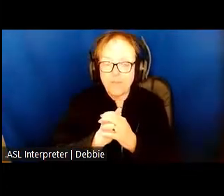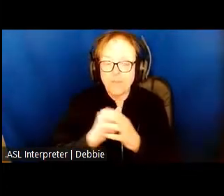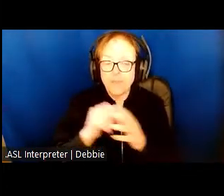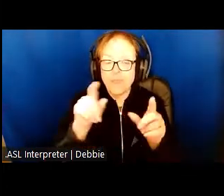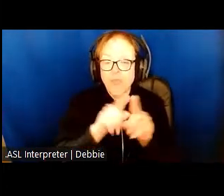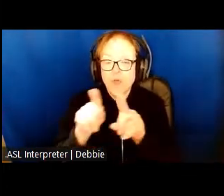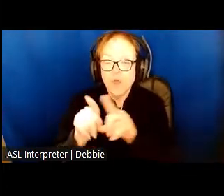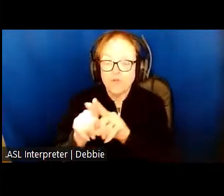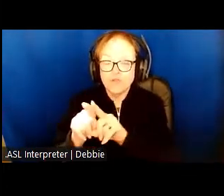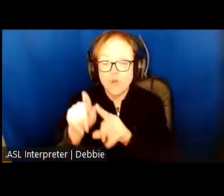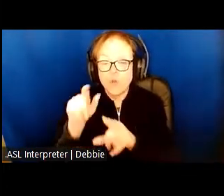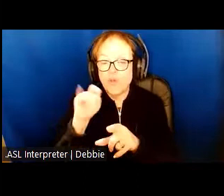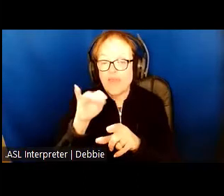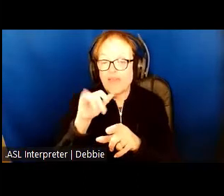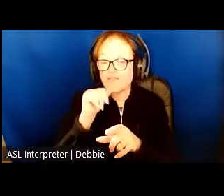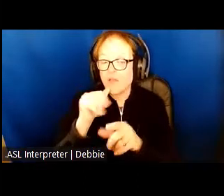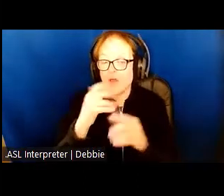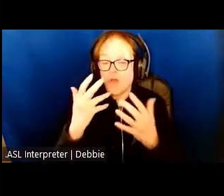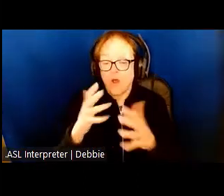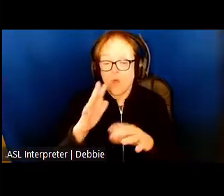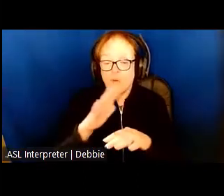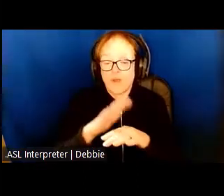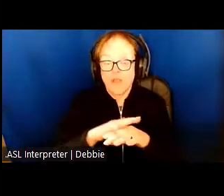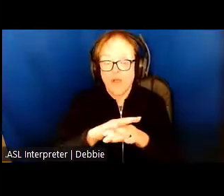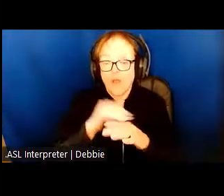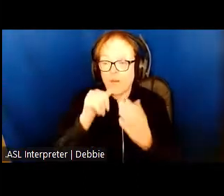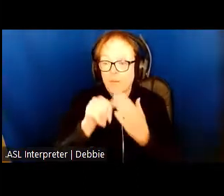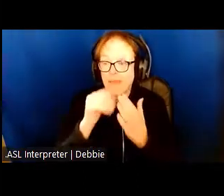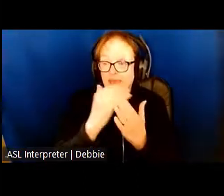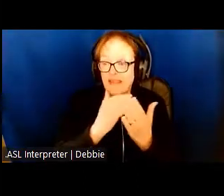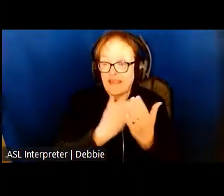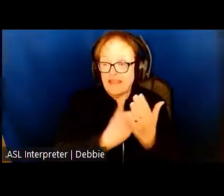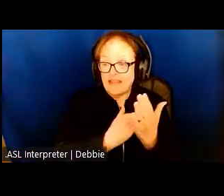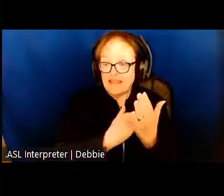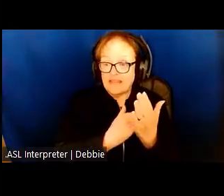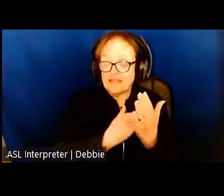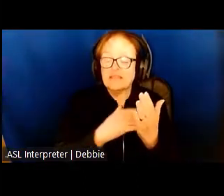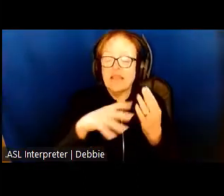on our mailing list, please consider adding yourself to the list that includes opportunities